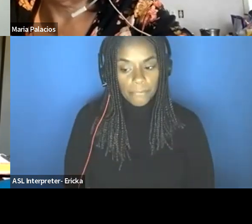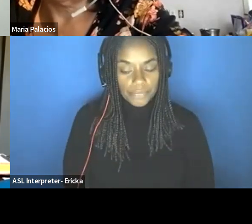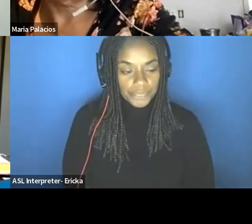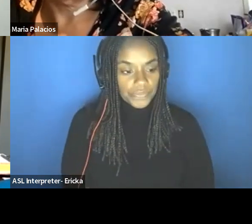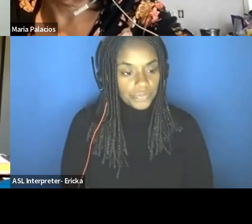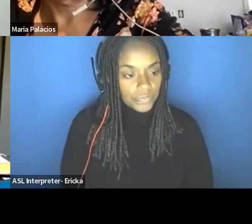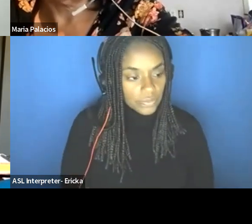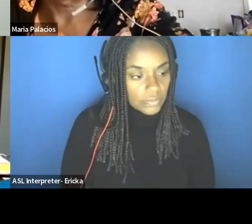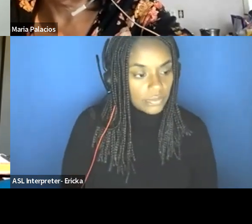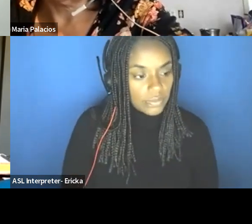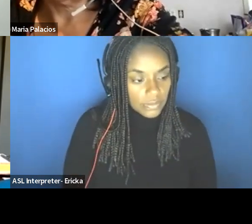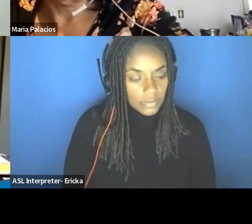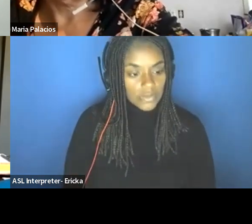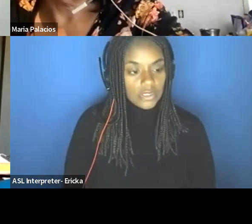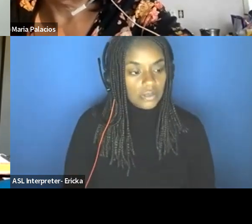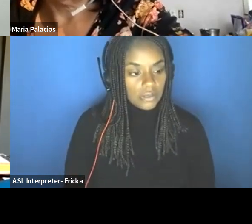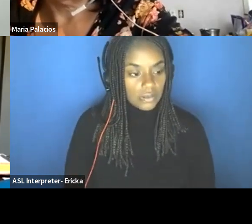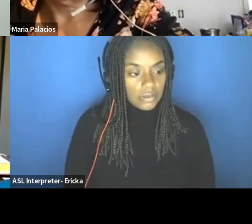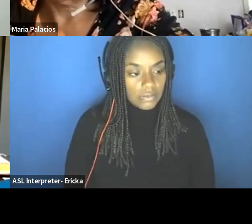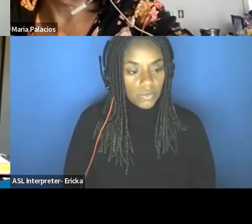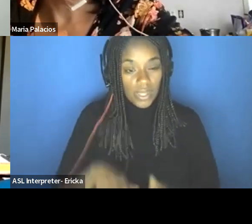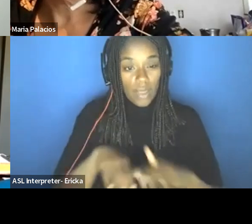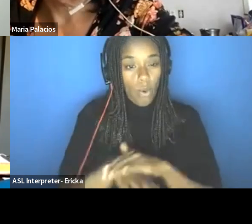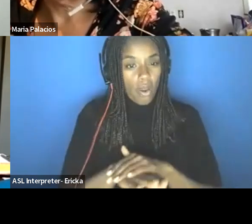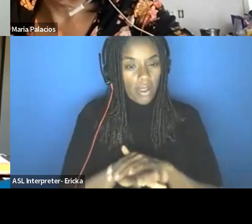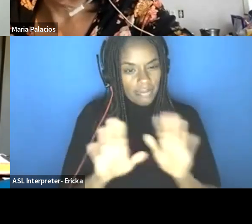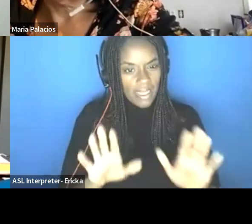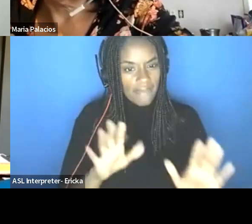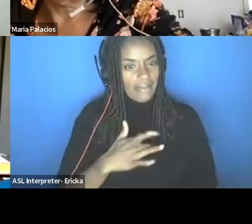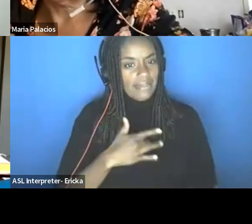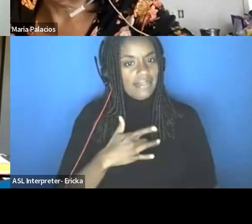In his presentation.